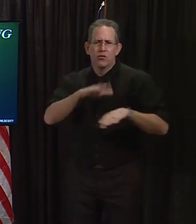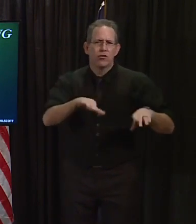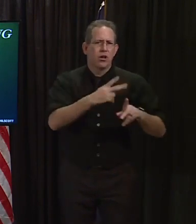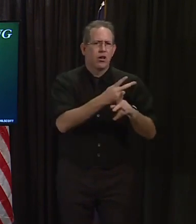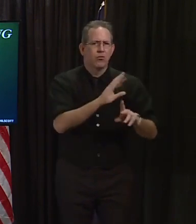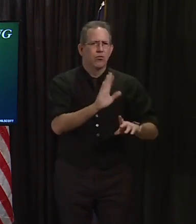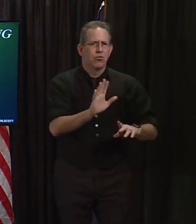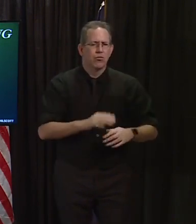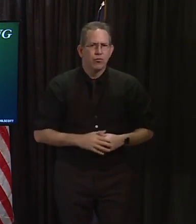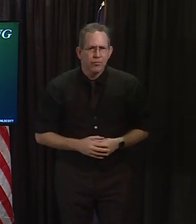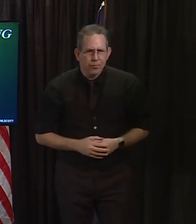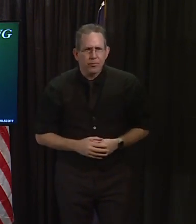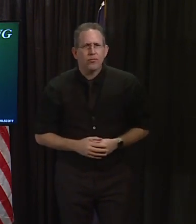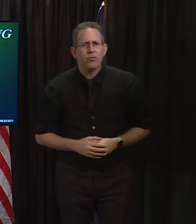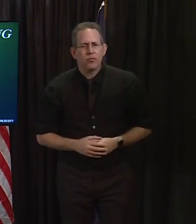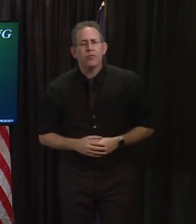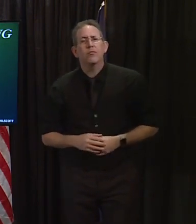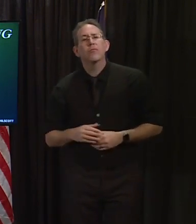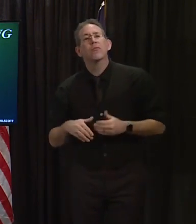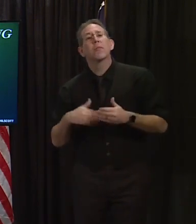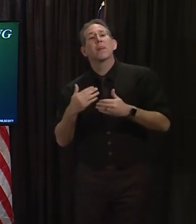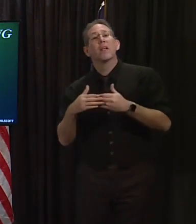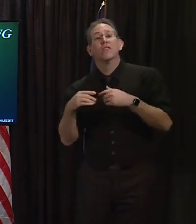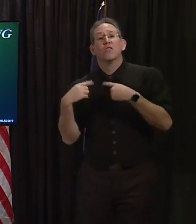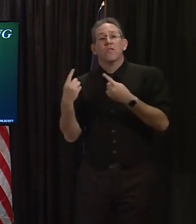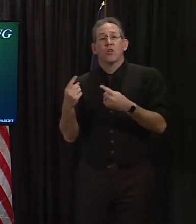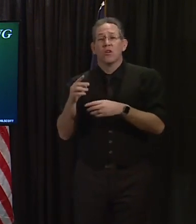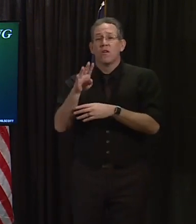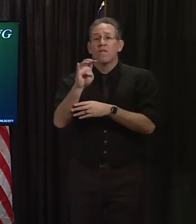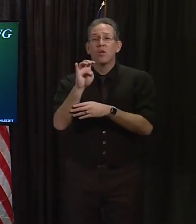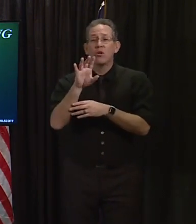Childcare programs have already signed up to take part in the test, a tots